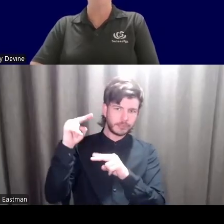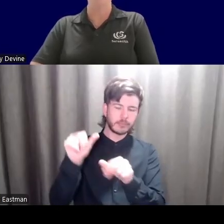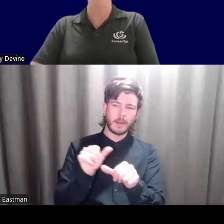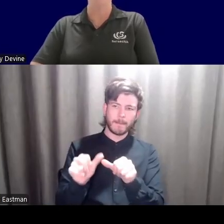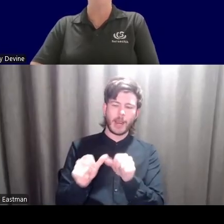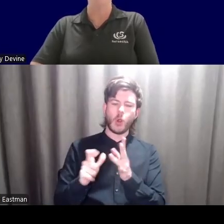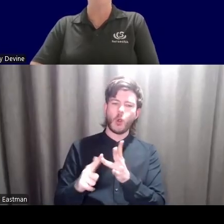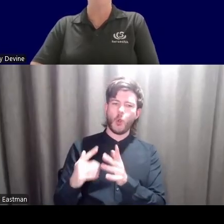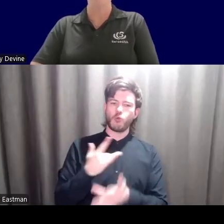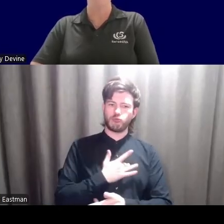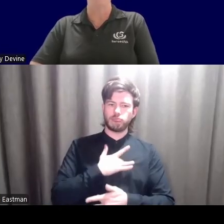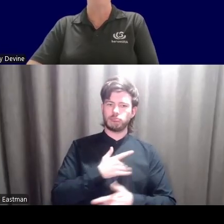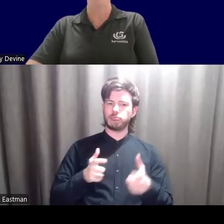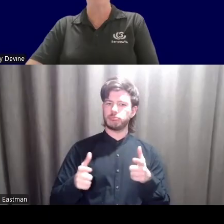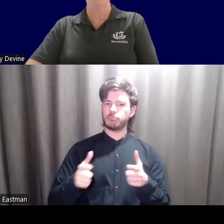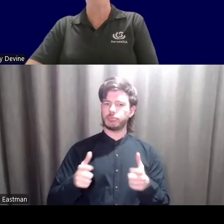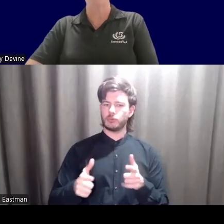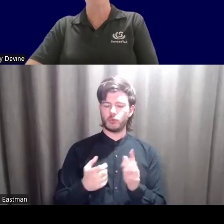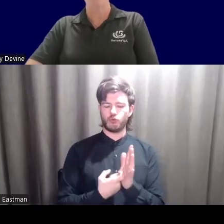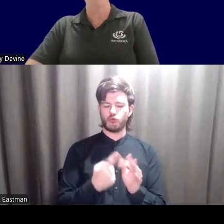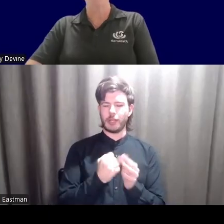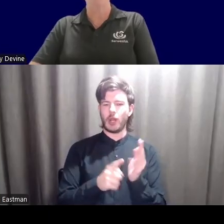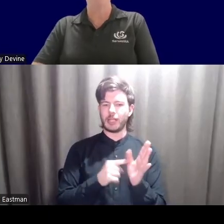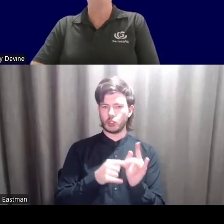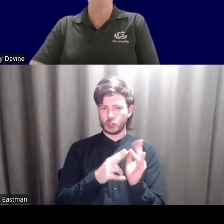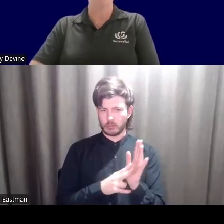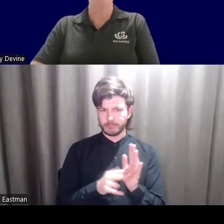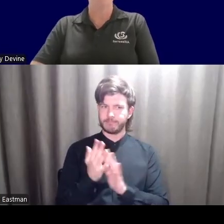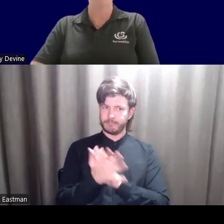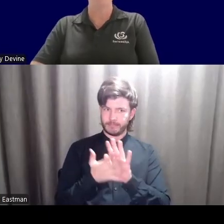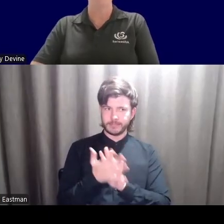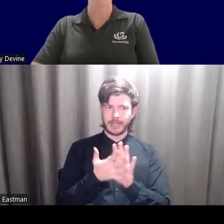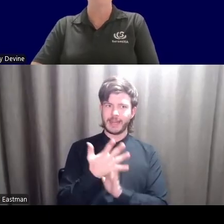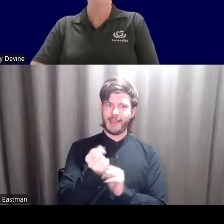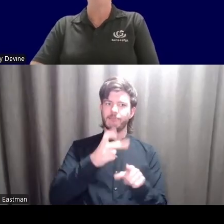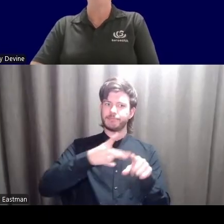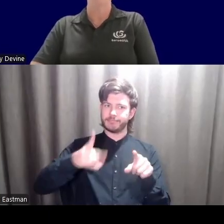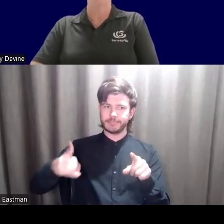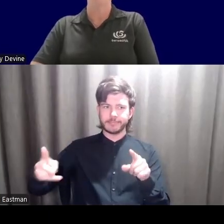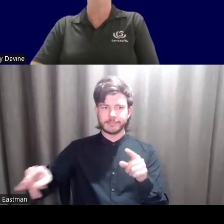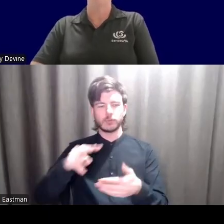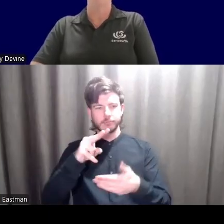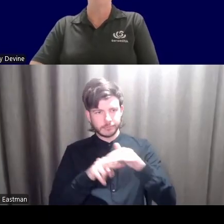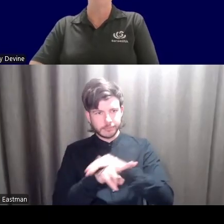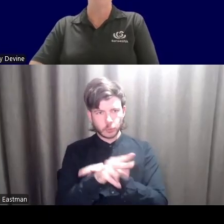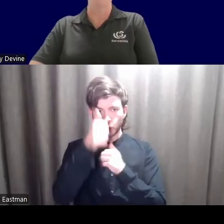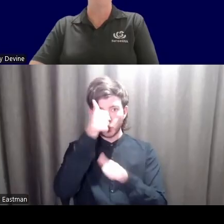preferred activities which meet their sensory needs and provide opportunities for processing